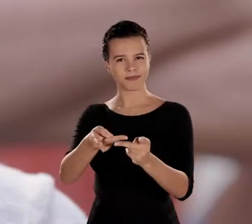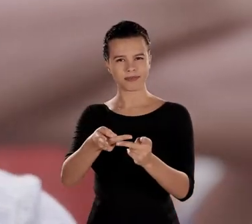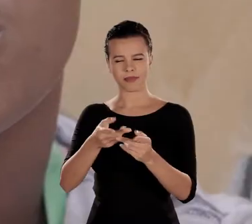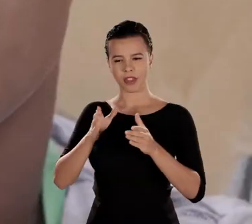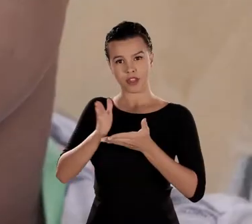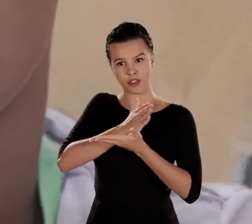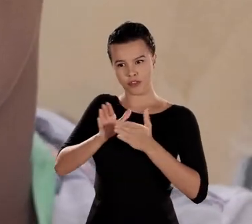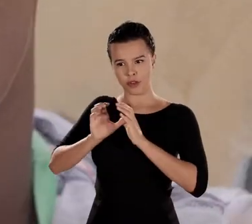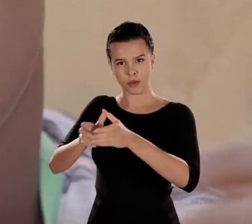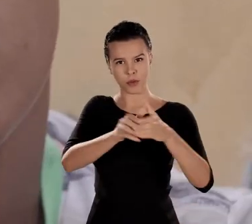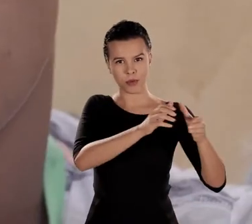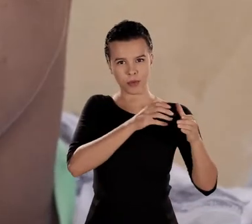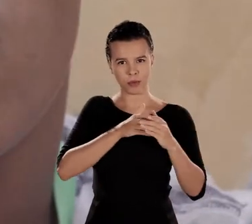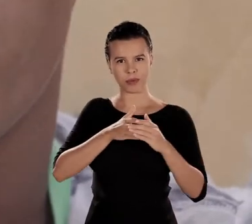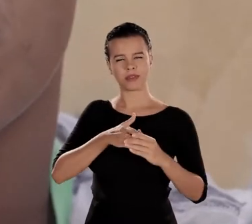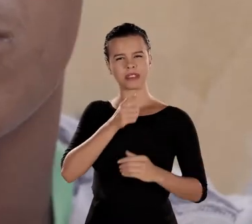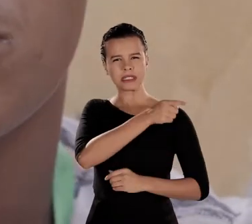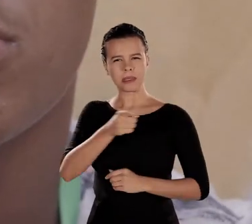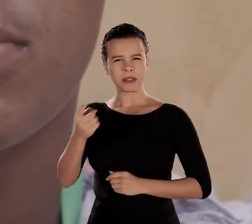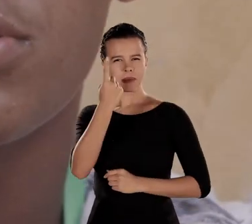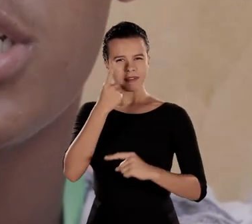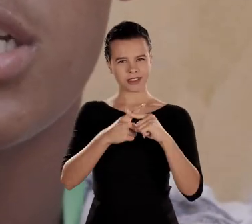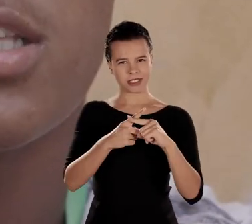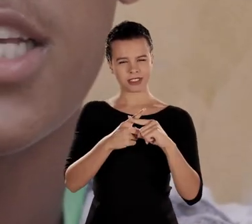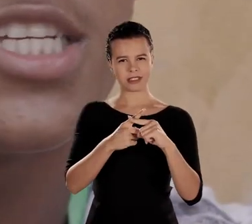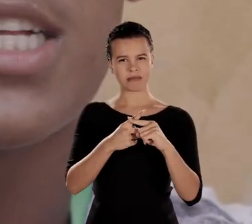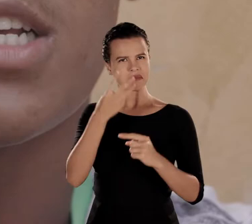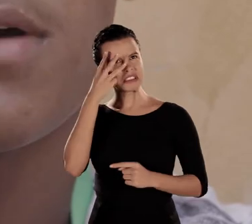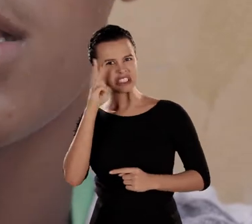We formed groups, working an hour a day, three days a week.